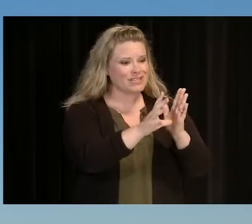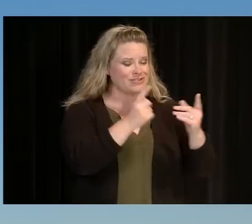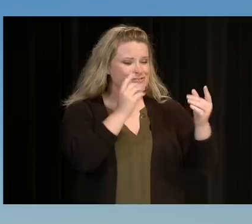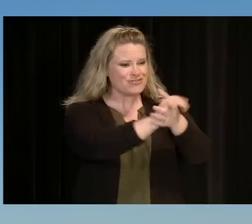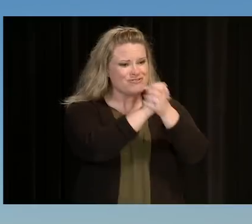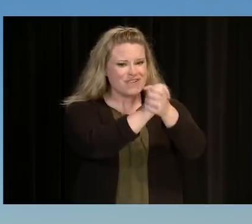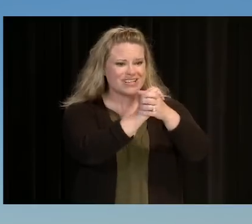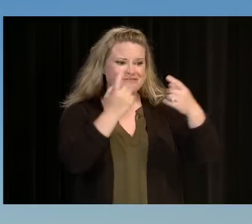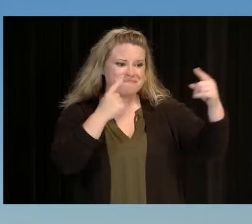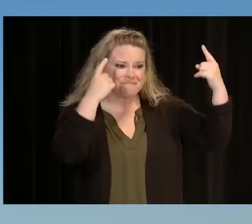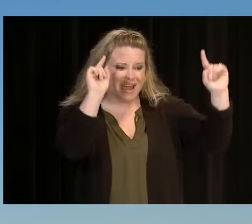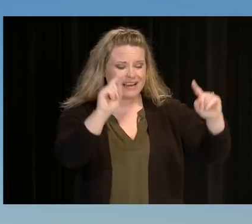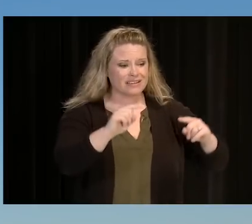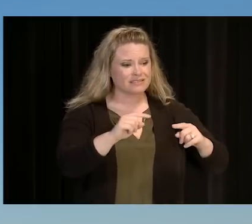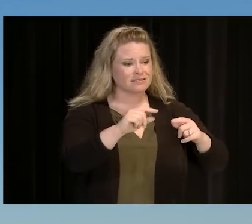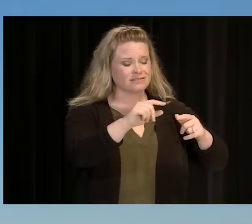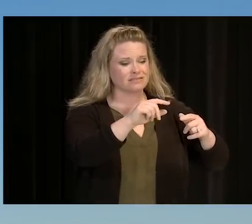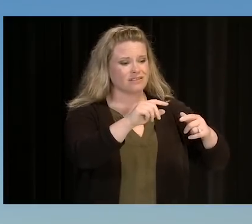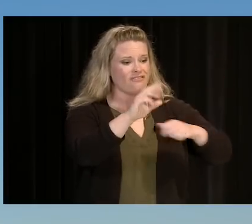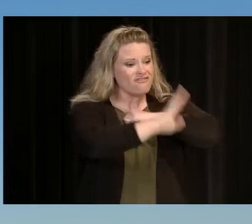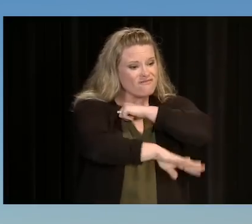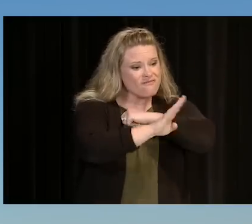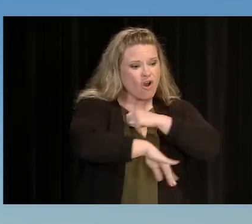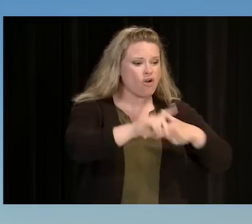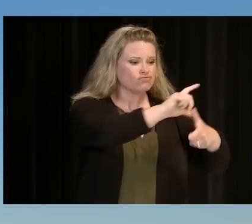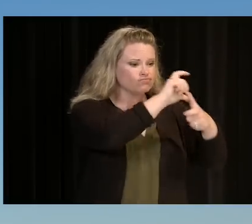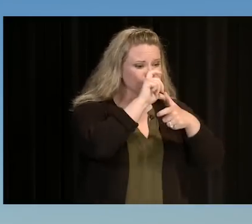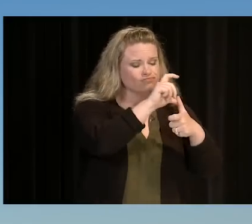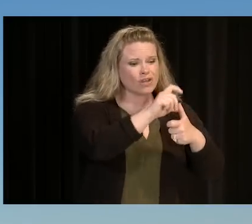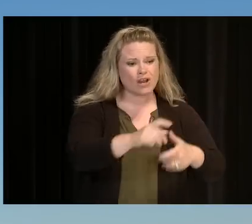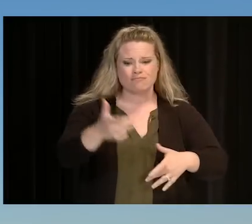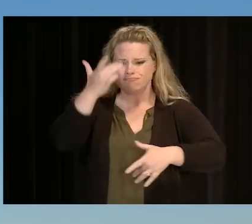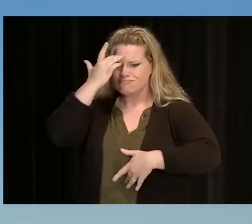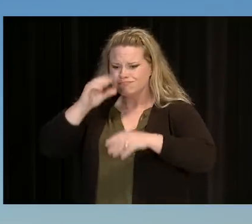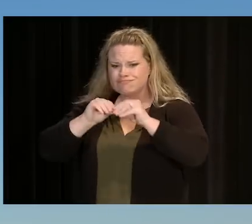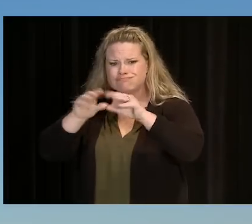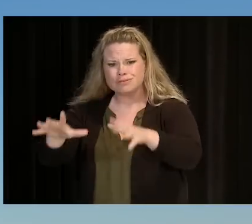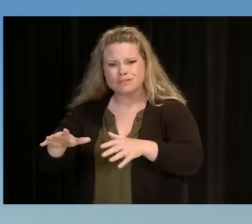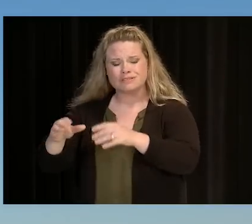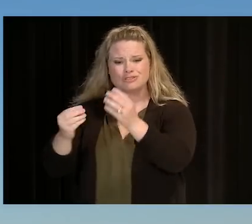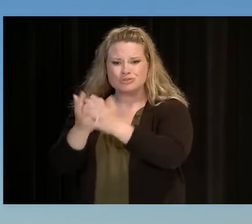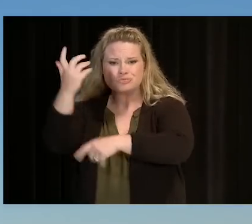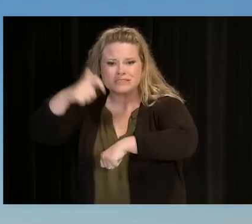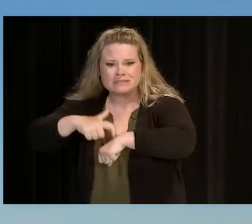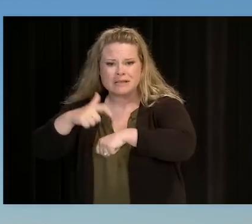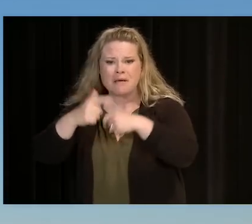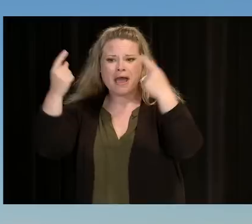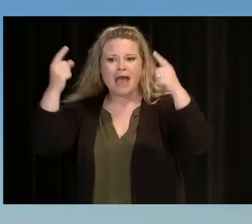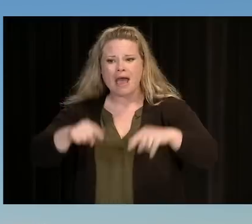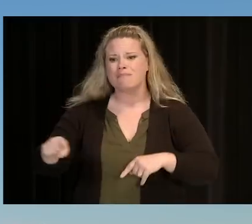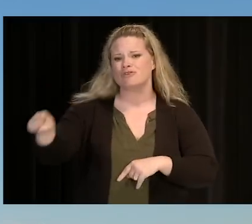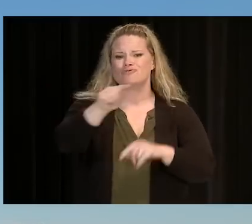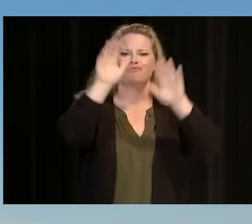FROM TORNADOES IN THE FALL TO PANDEMICS IN THE SPRING, YOU ARE TRULY AMAZING. YOU DID IT!